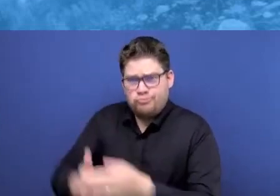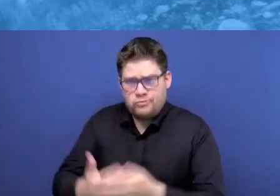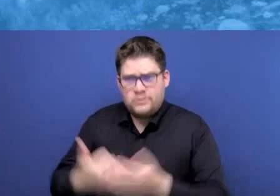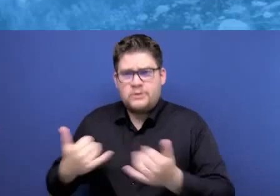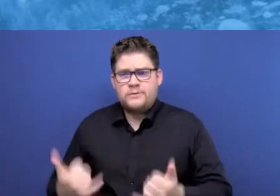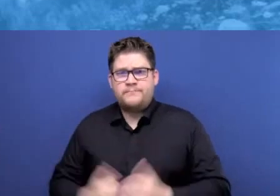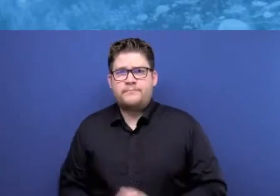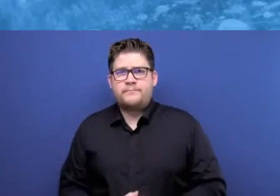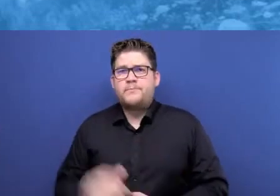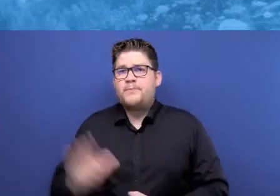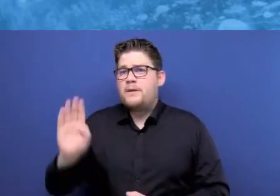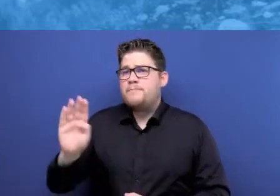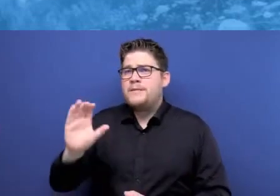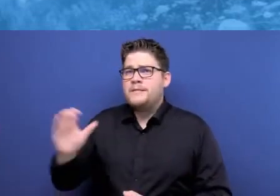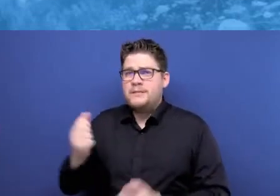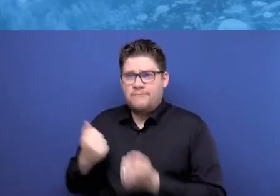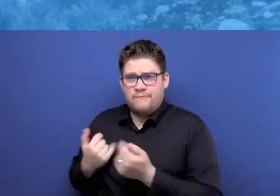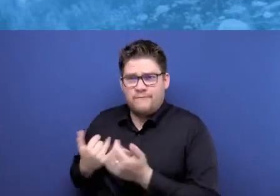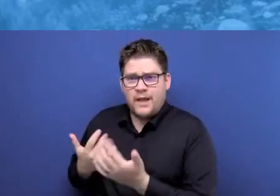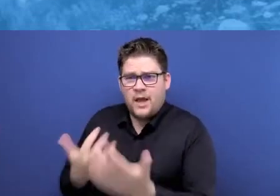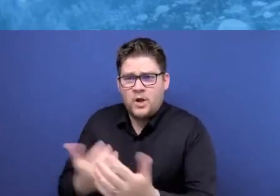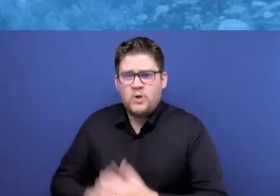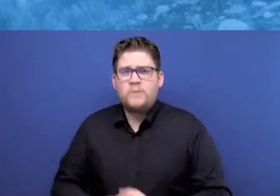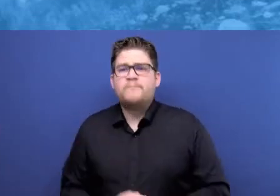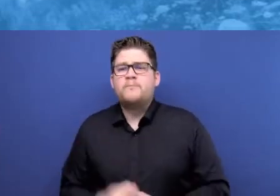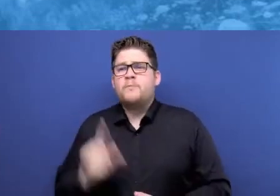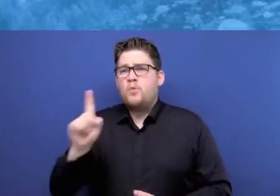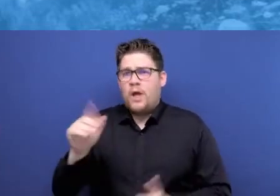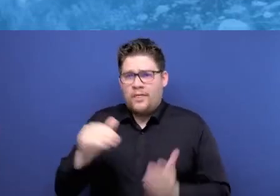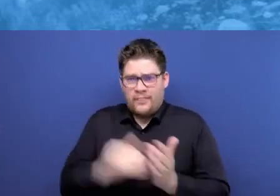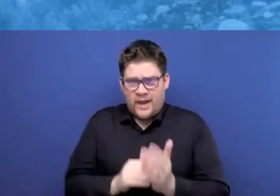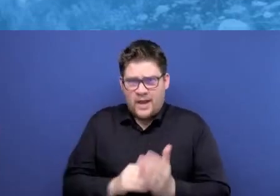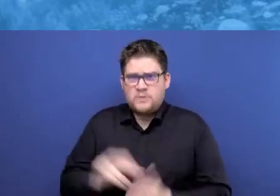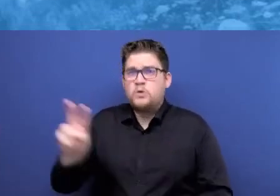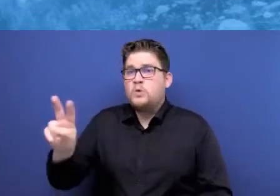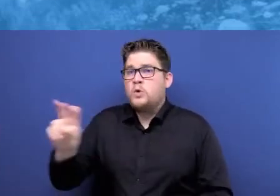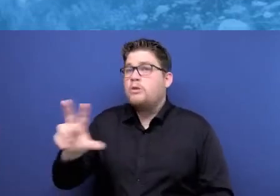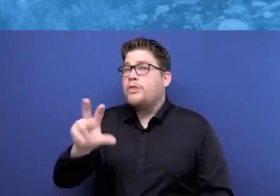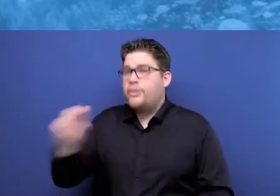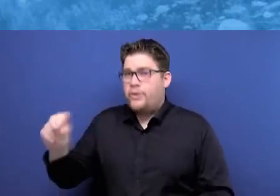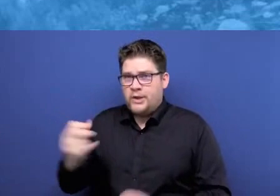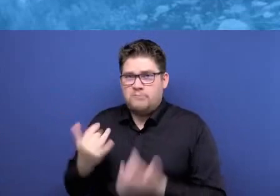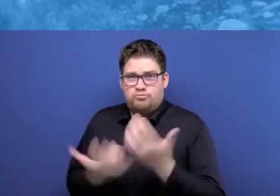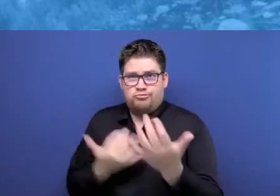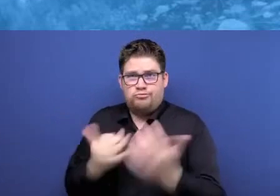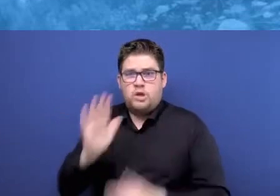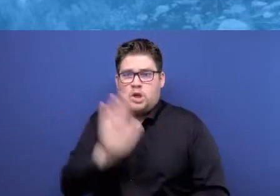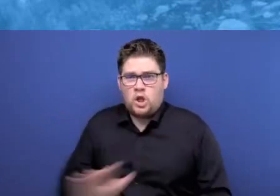fires that's resulted in about 425 Hectors of area burned and